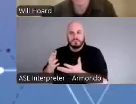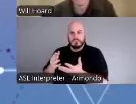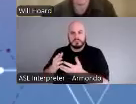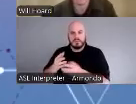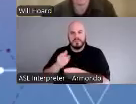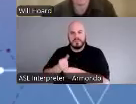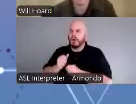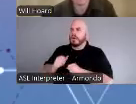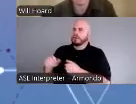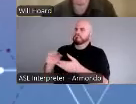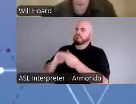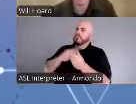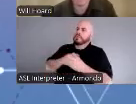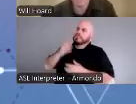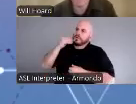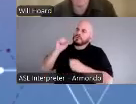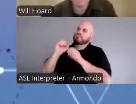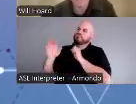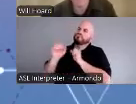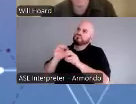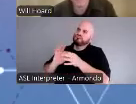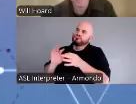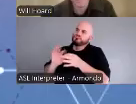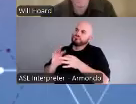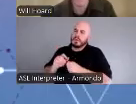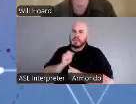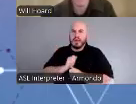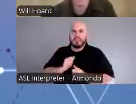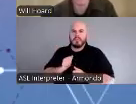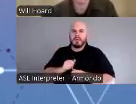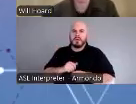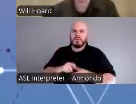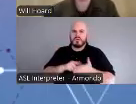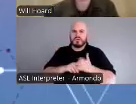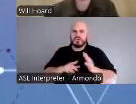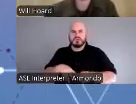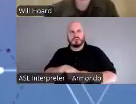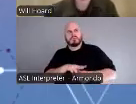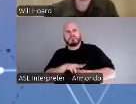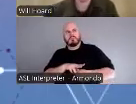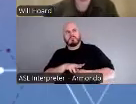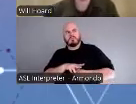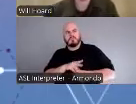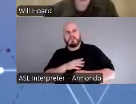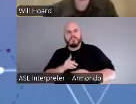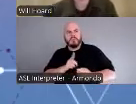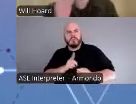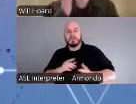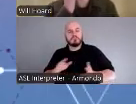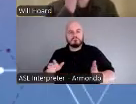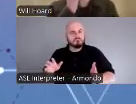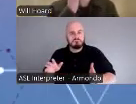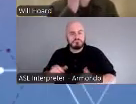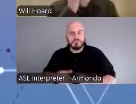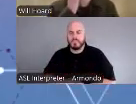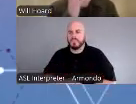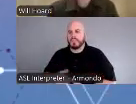and to not be intimidated by these researchers that they had never met. I felt that the curriculum allowed